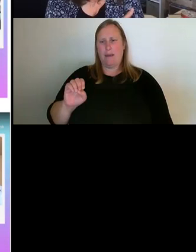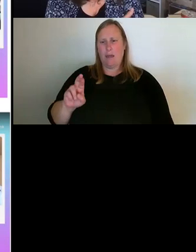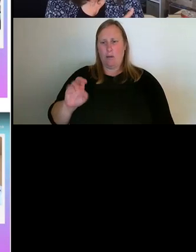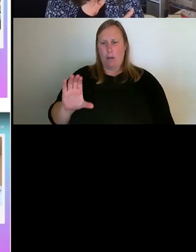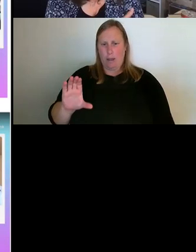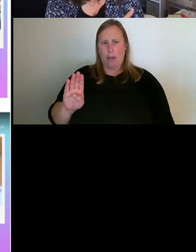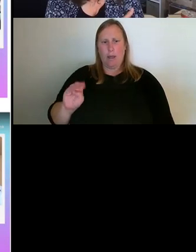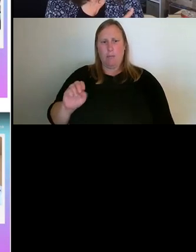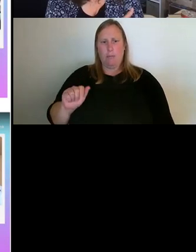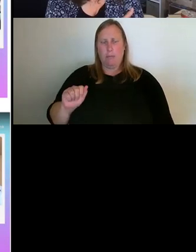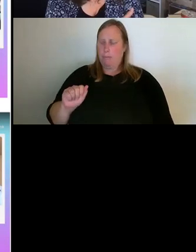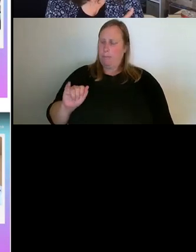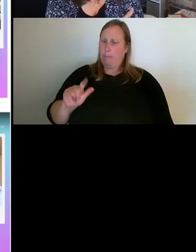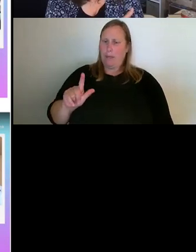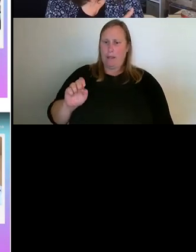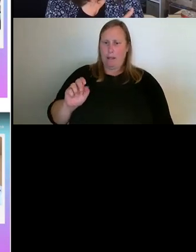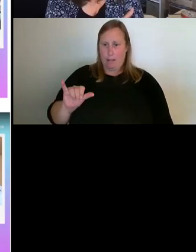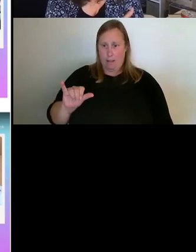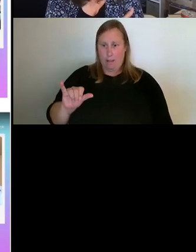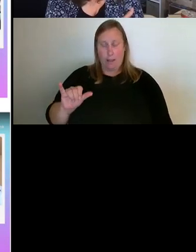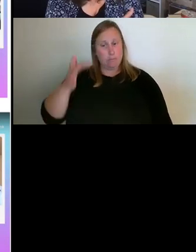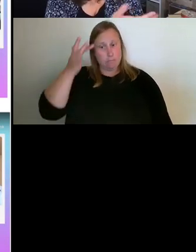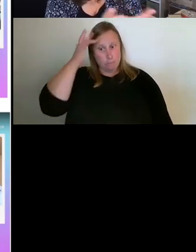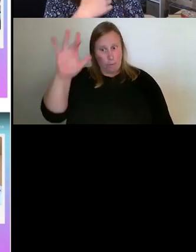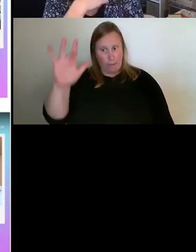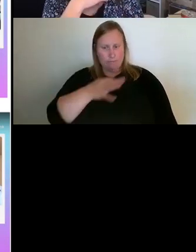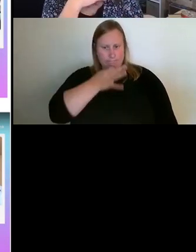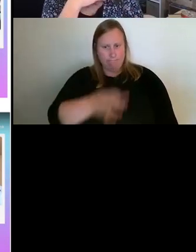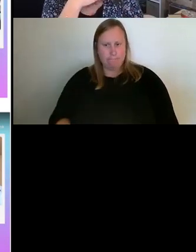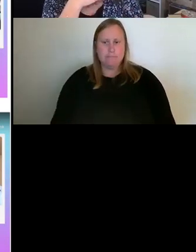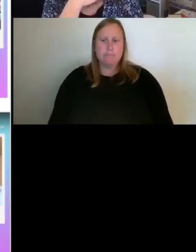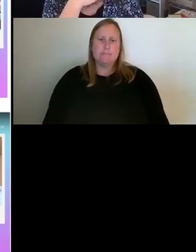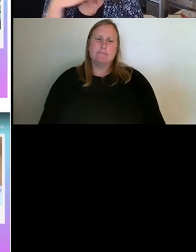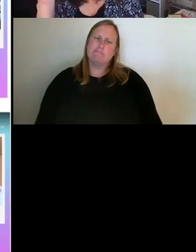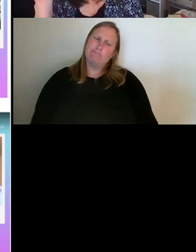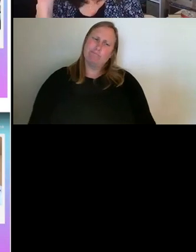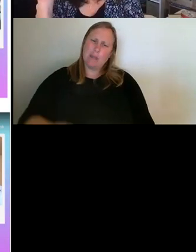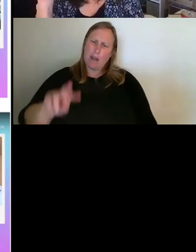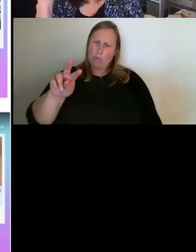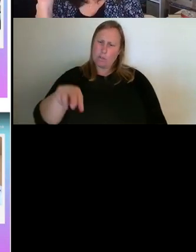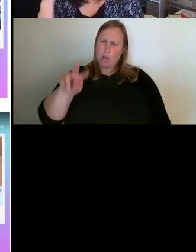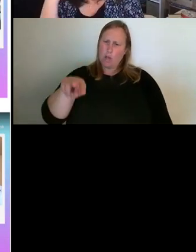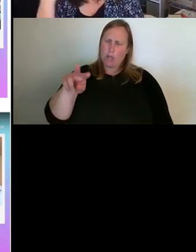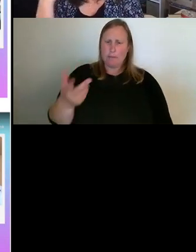brilliant expert. I am looking at the two sessions. I haven't seen either of them.